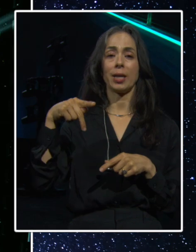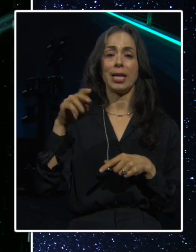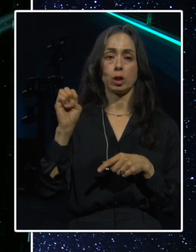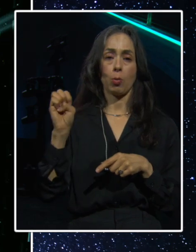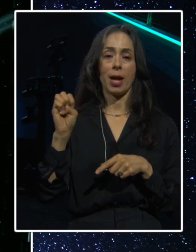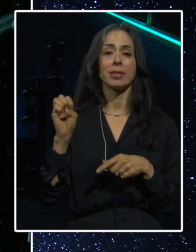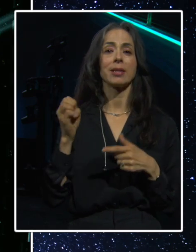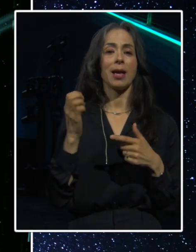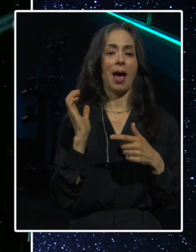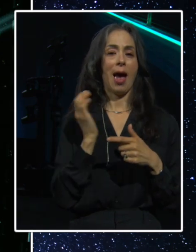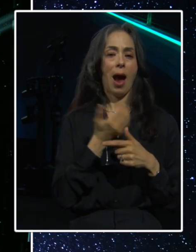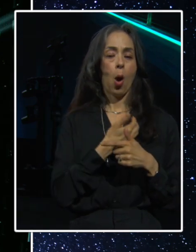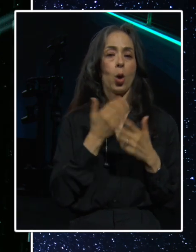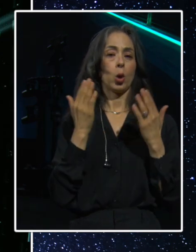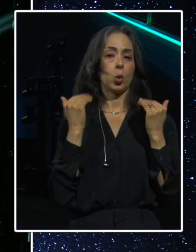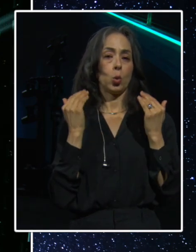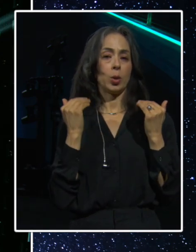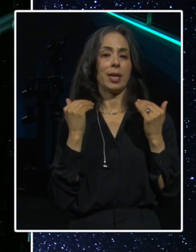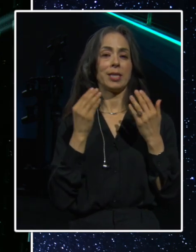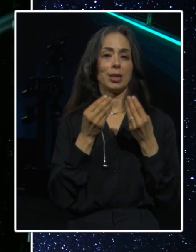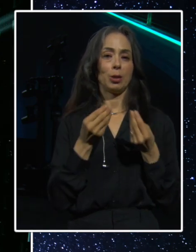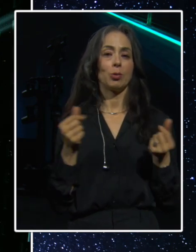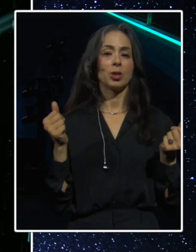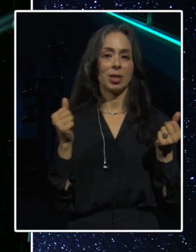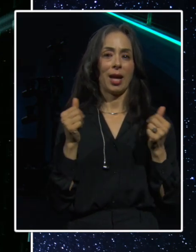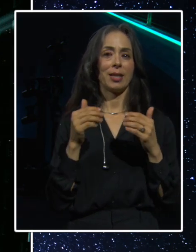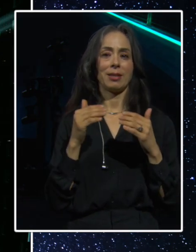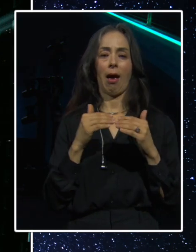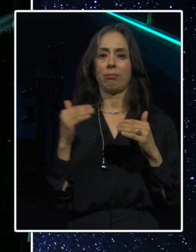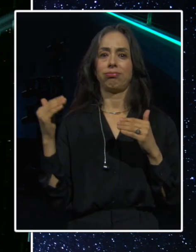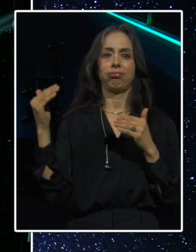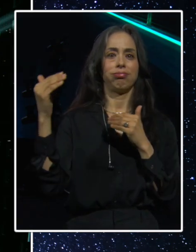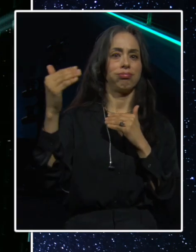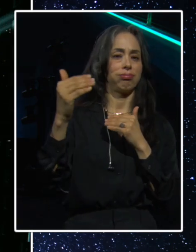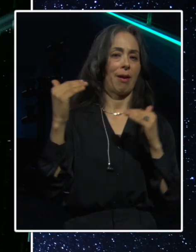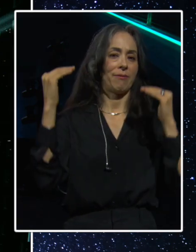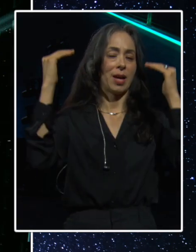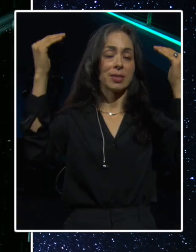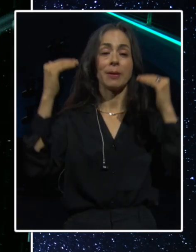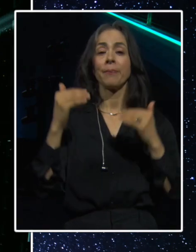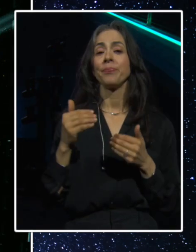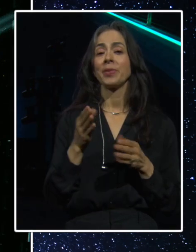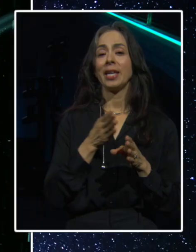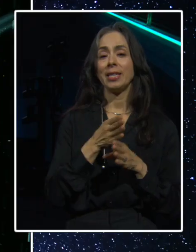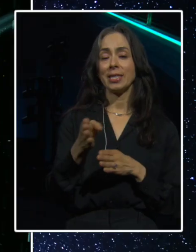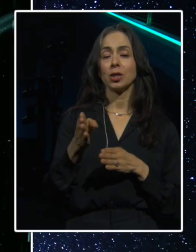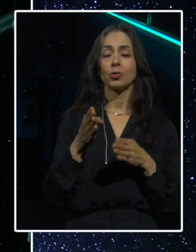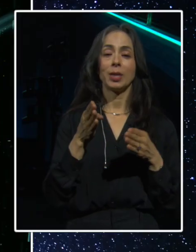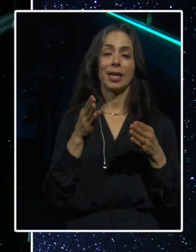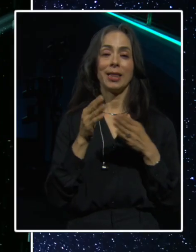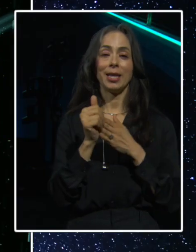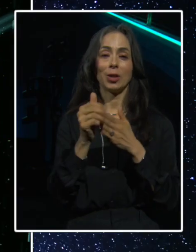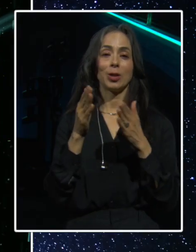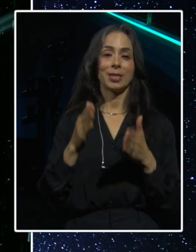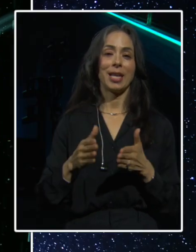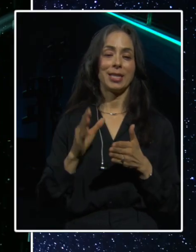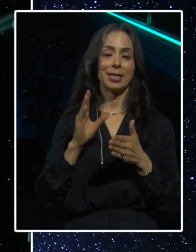our expertise deploying liquid cooling solutions spans five decades. As industry leaders in supercomputing,